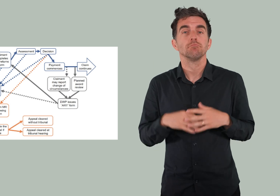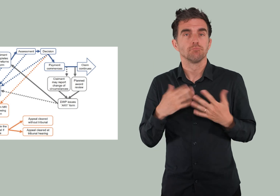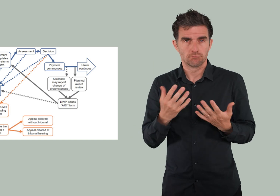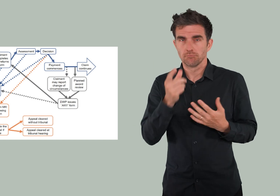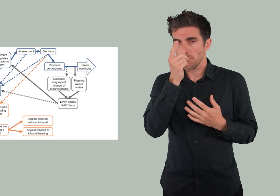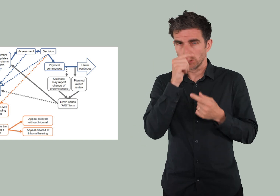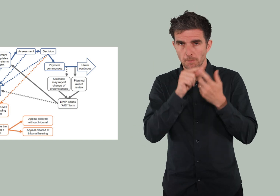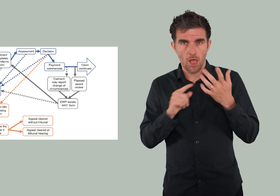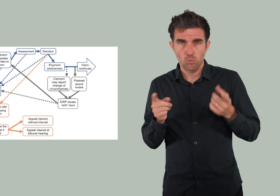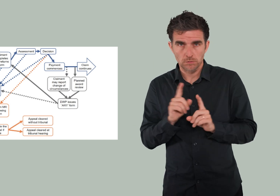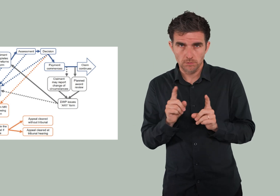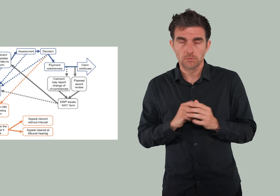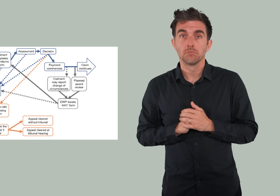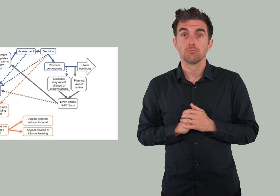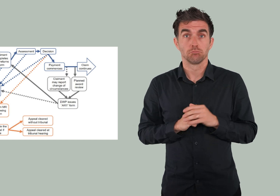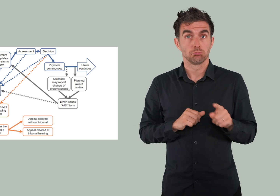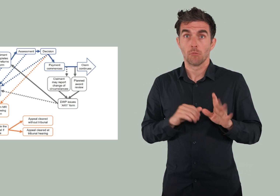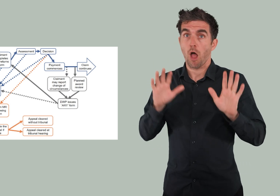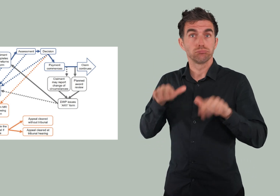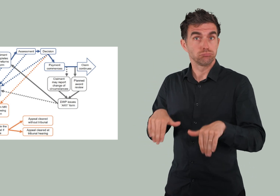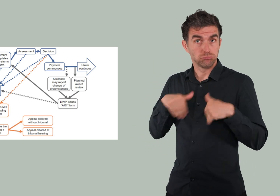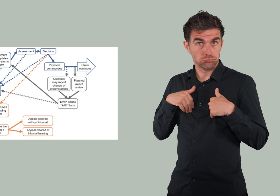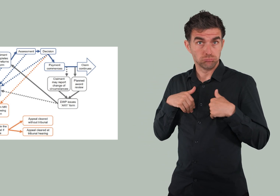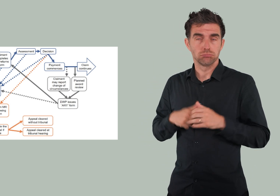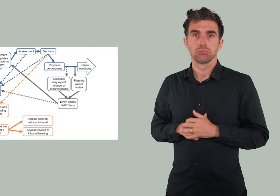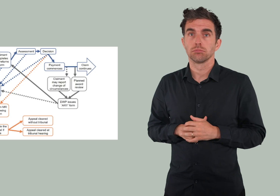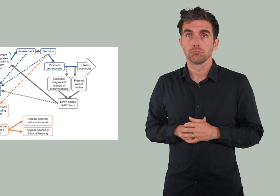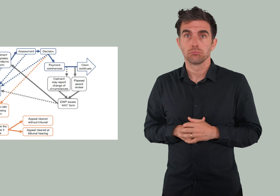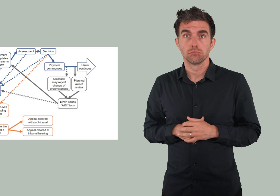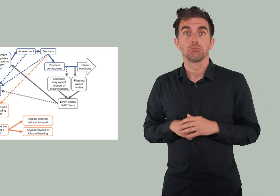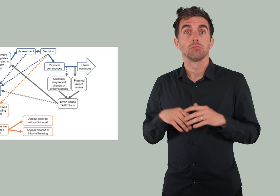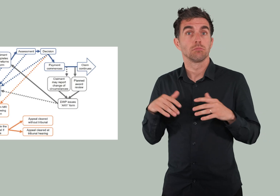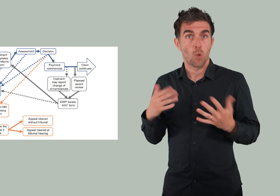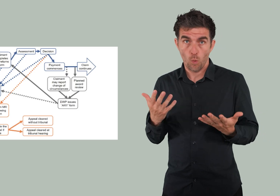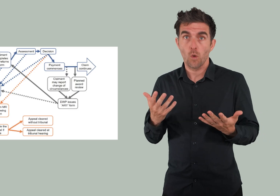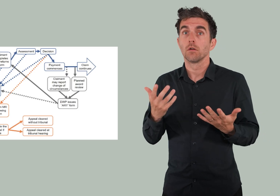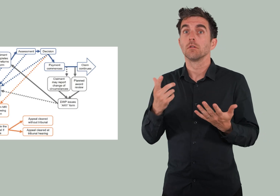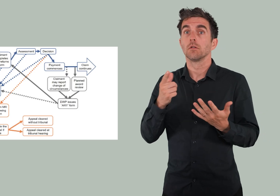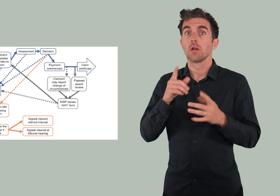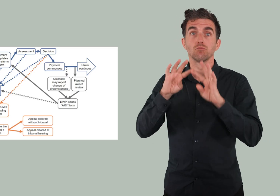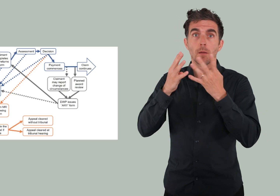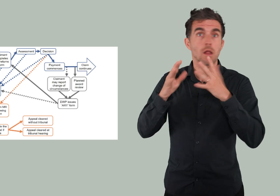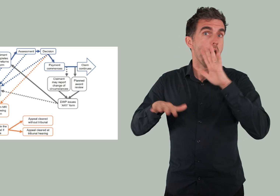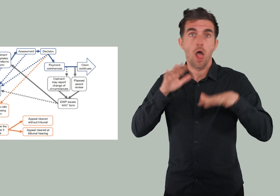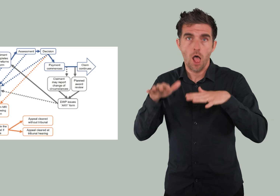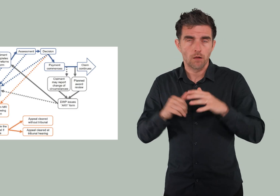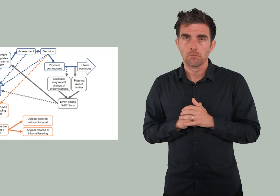where the following outcomes are possible: a) withdrawn by the customer, or struck out by the tribunal;